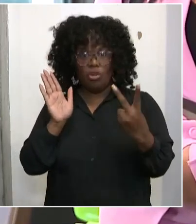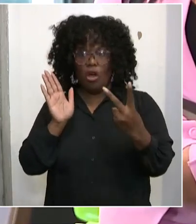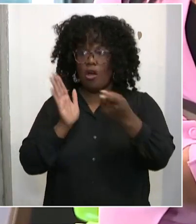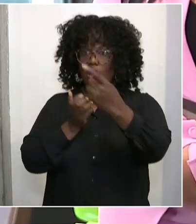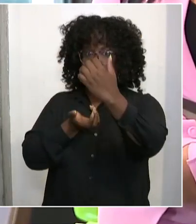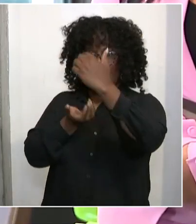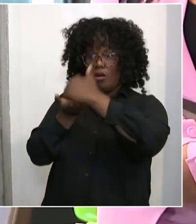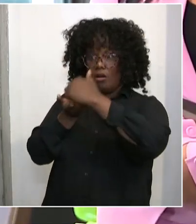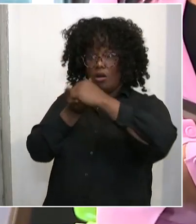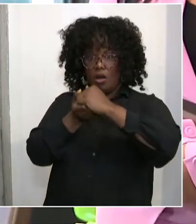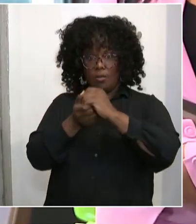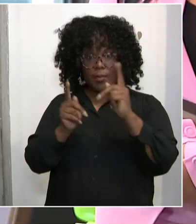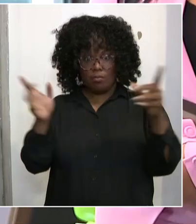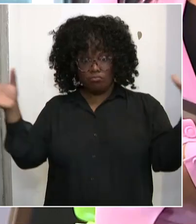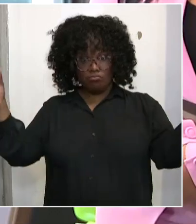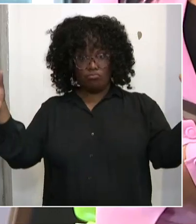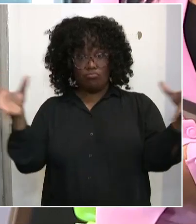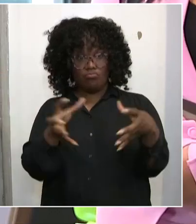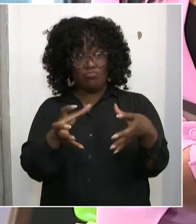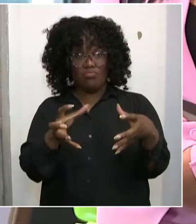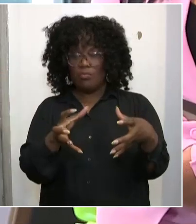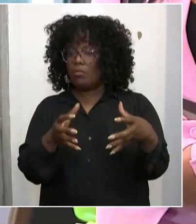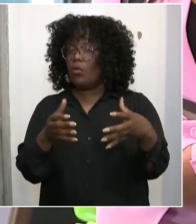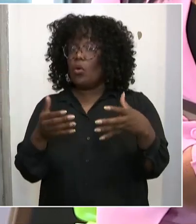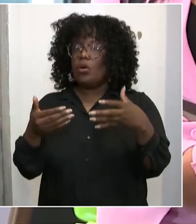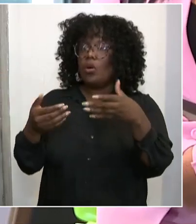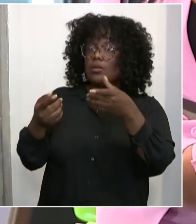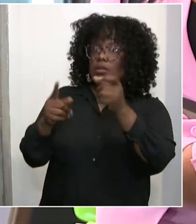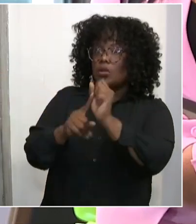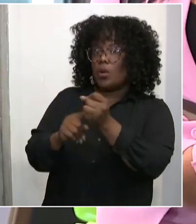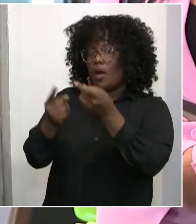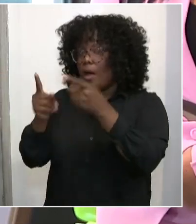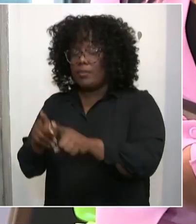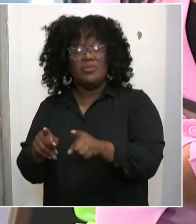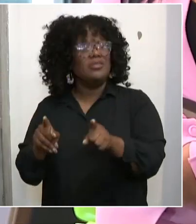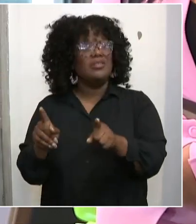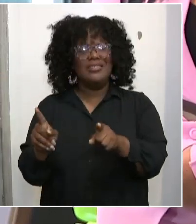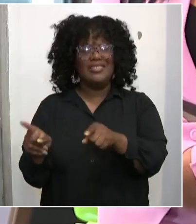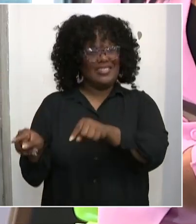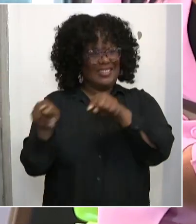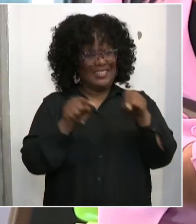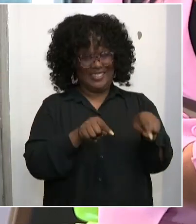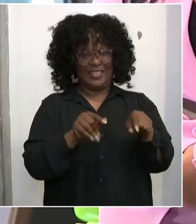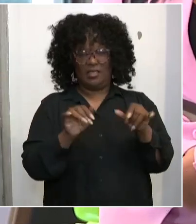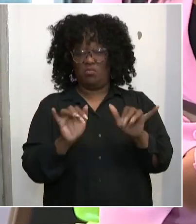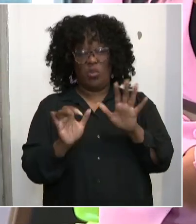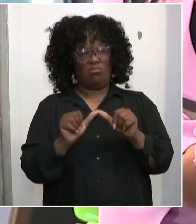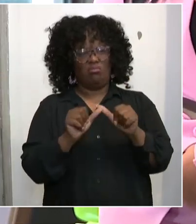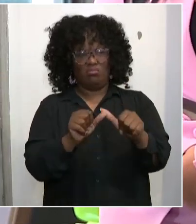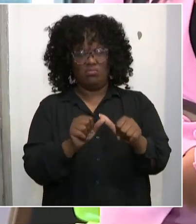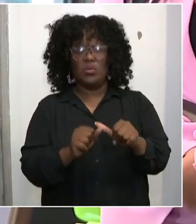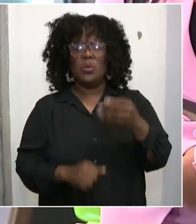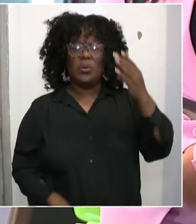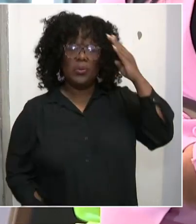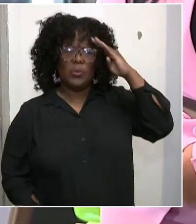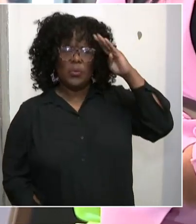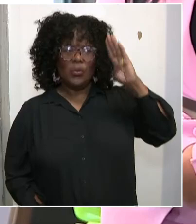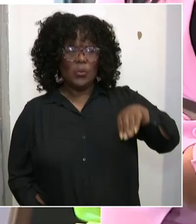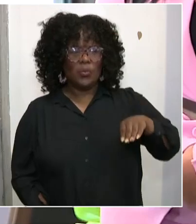there's no place that's more experienced than the District of Columbia, um, in kind of executing these large scale events, and you've heard there's many events. Well,